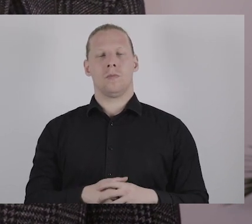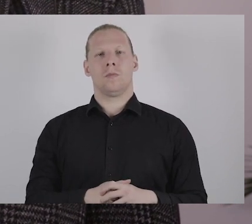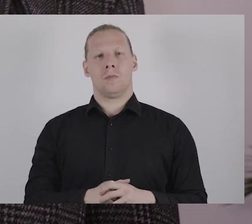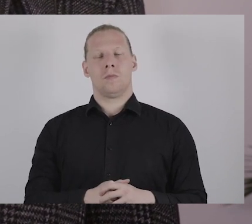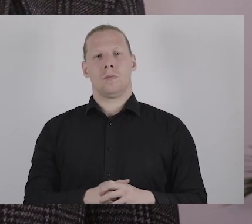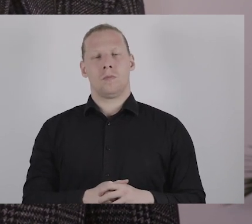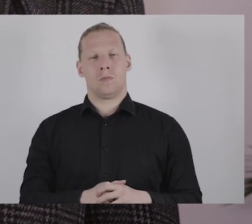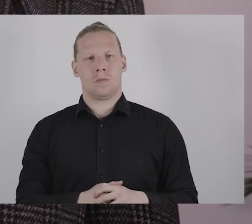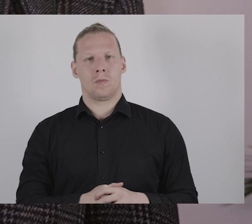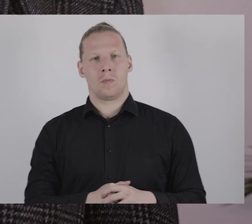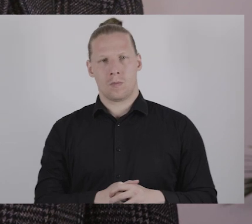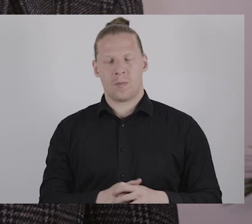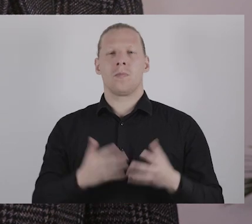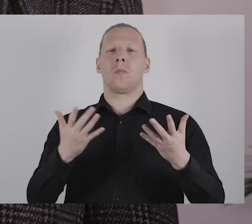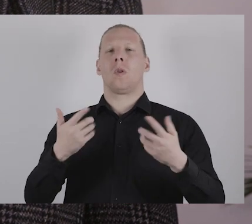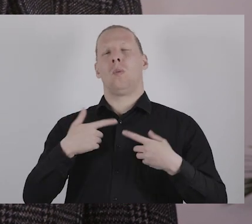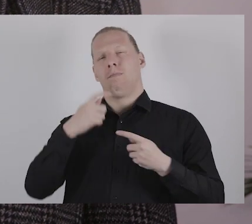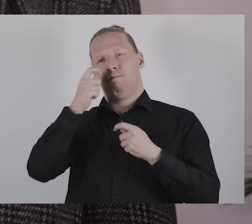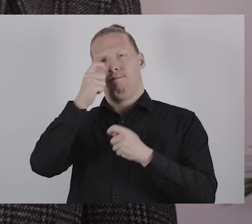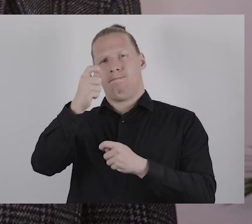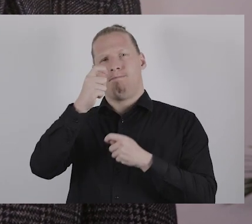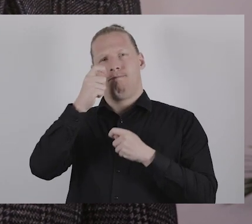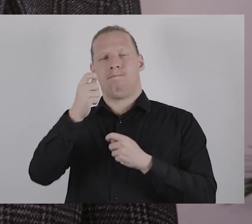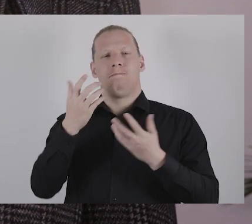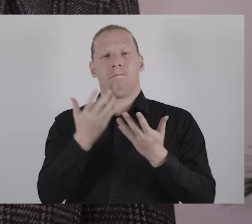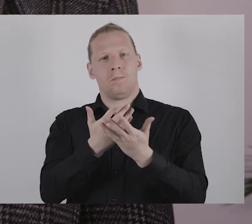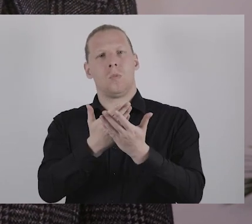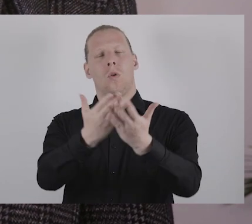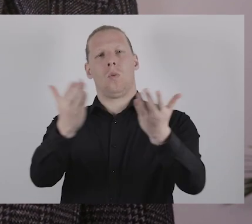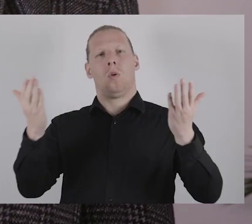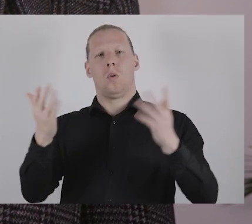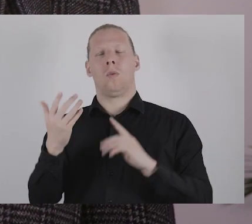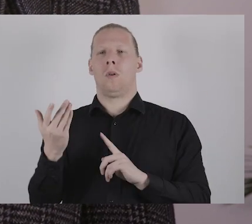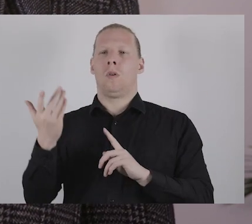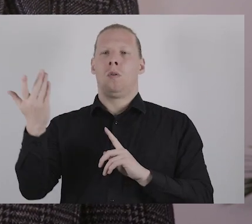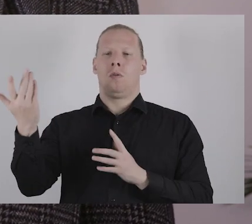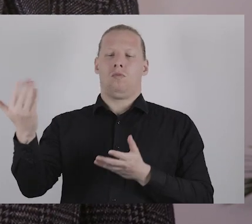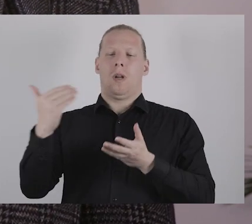IN TE REO MĀORI: We acknowledge you all from near and far...